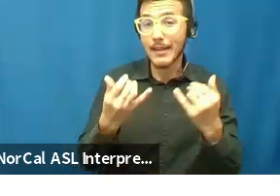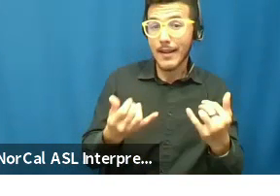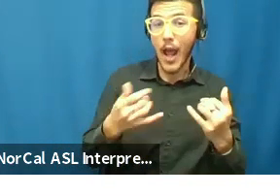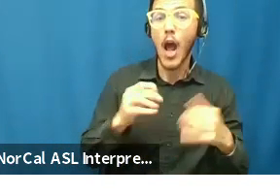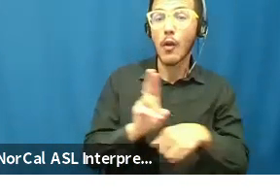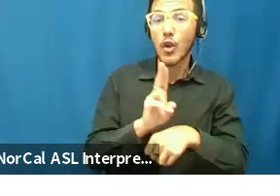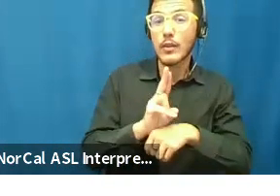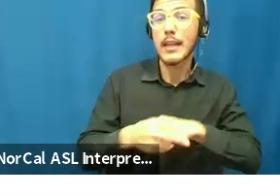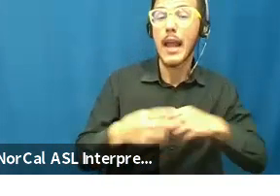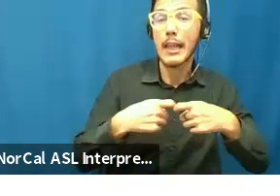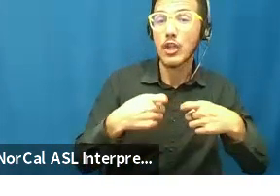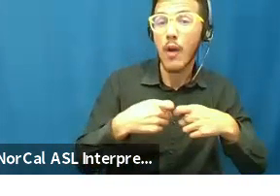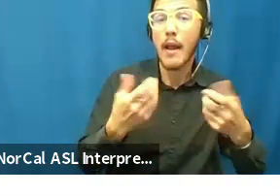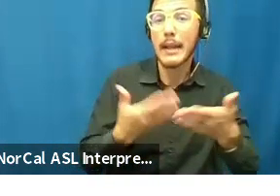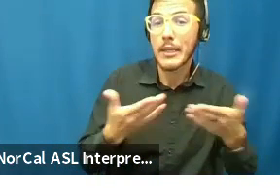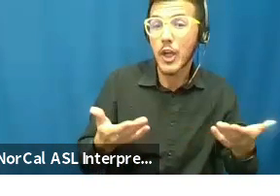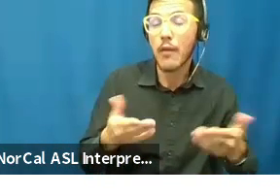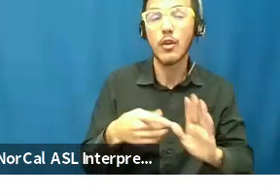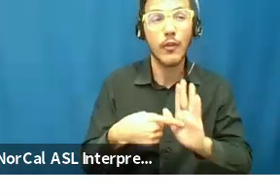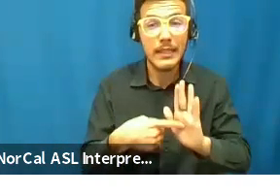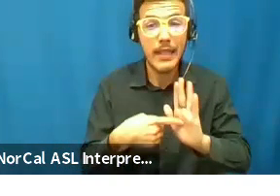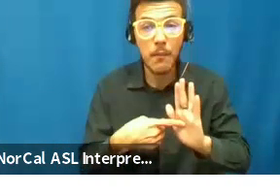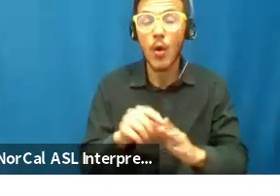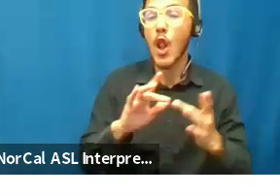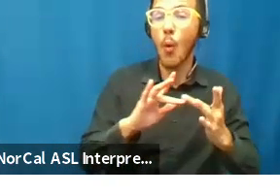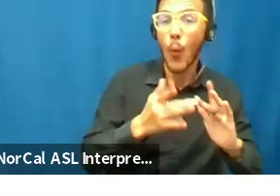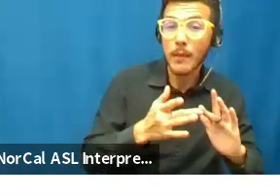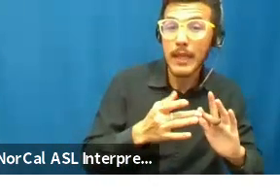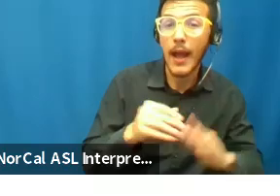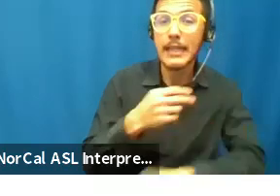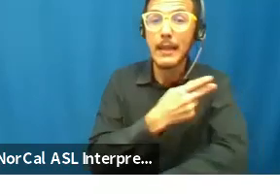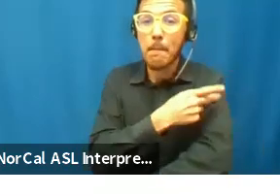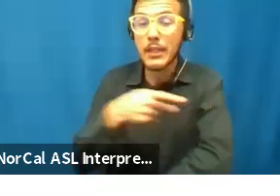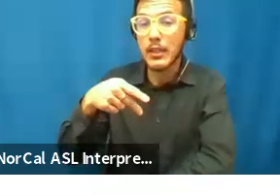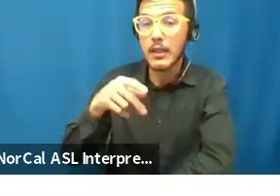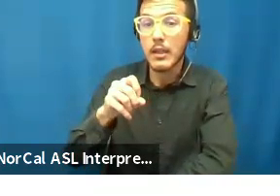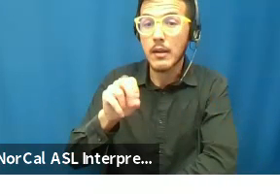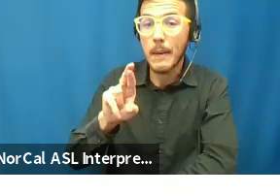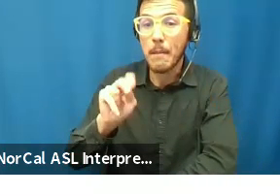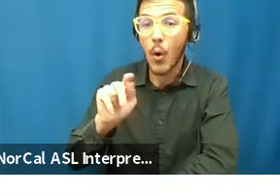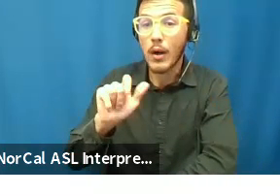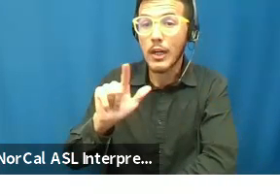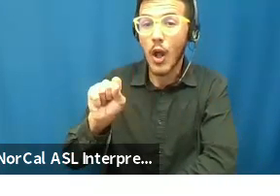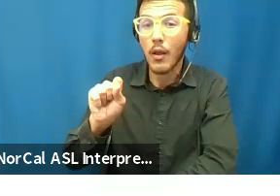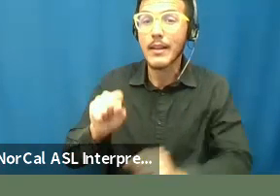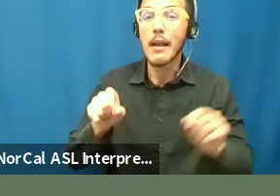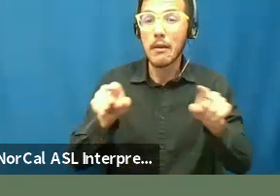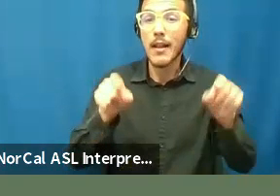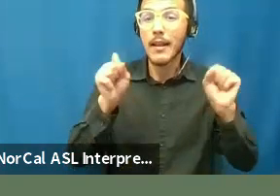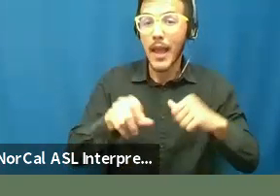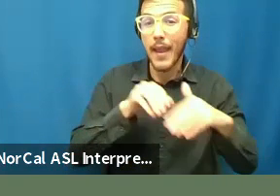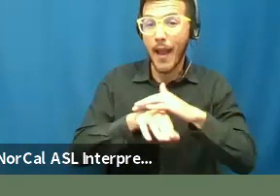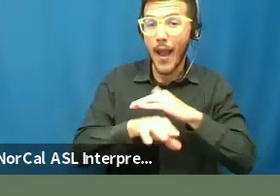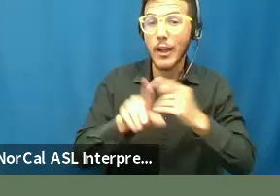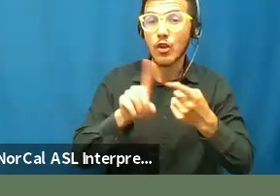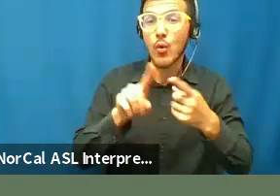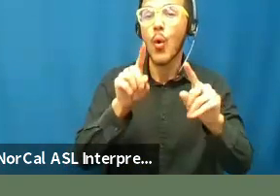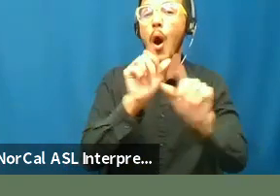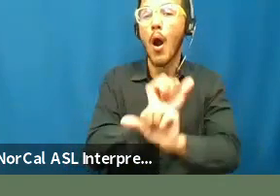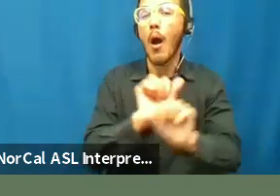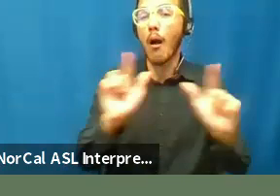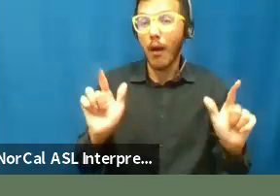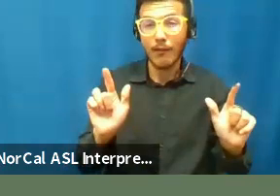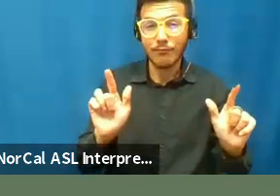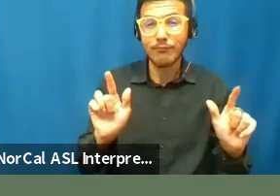things like websites and patient portals were accessible for all patients. Next slide. Next we